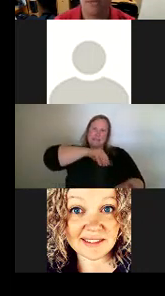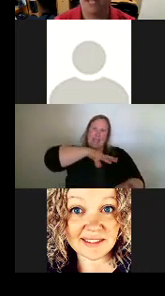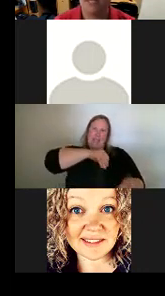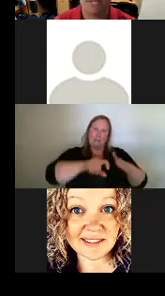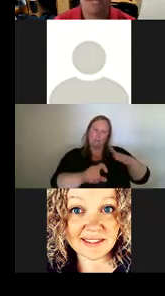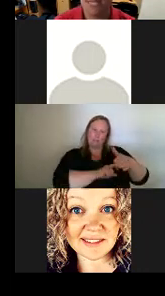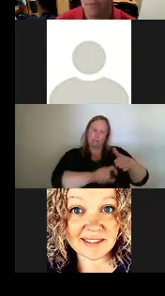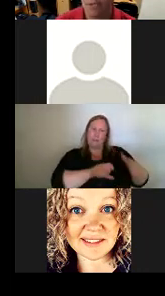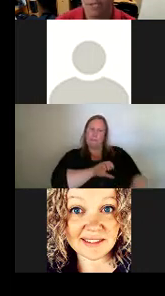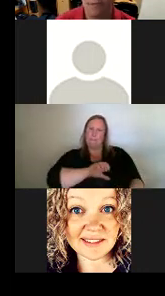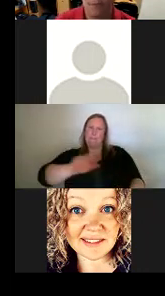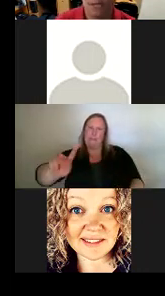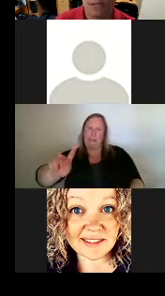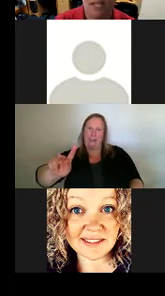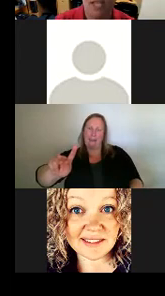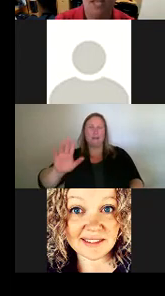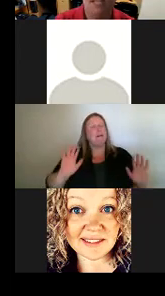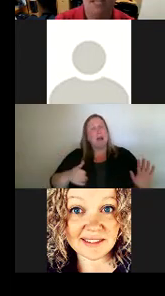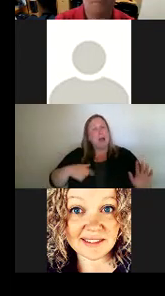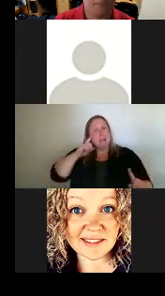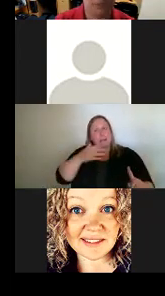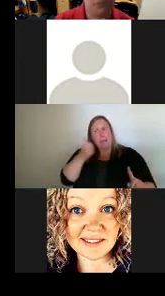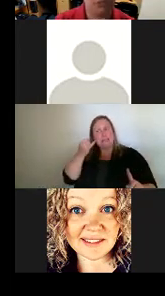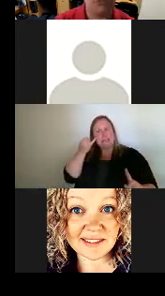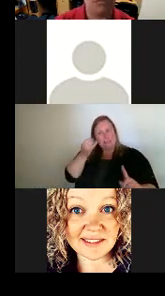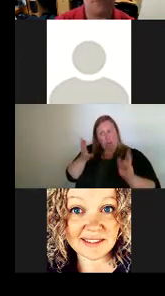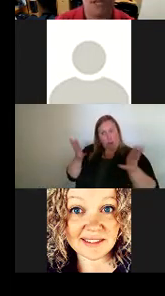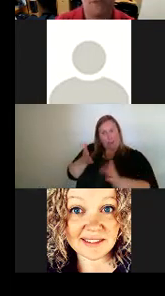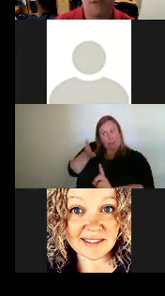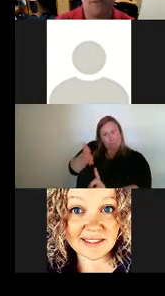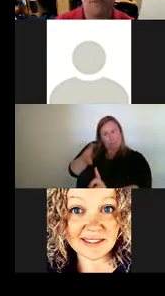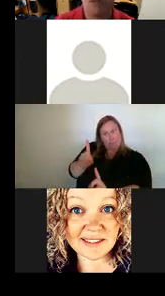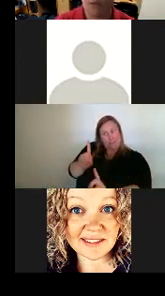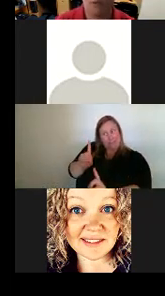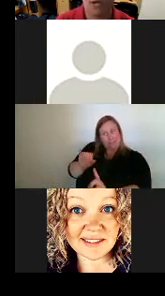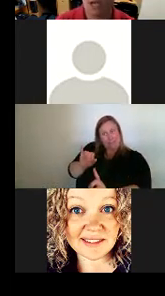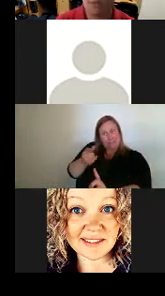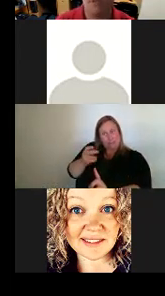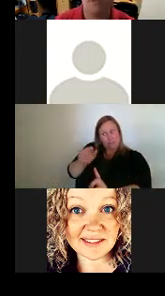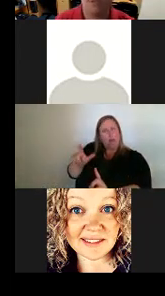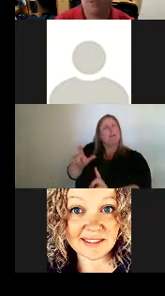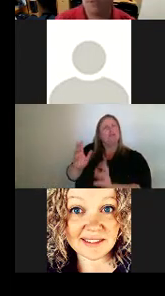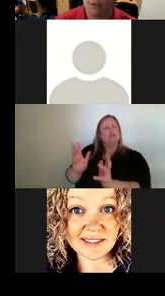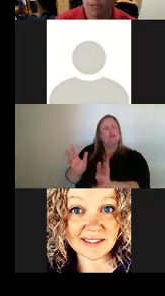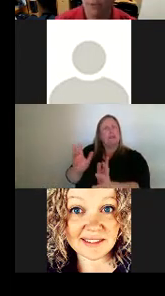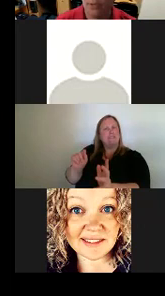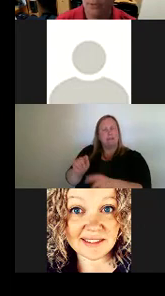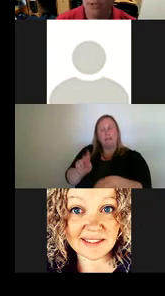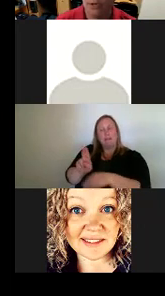IT'S BEST TO KEEP IT IN THAT FORMAT, AND YOU CAN USE A SOFTWARE OR APP TO CONVERT IT TO OCR.